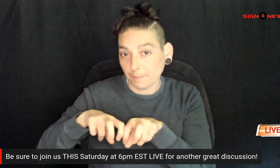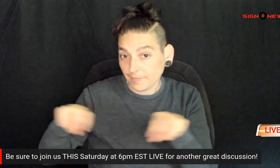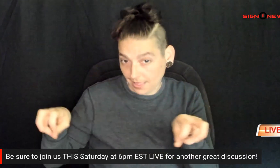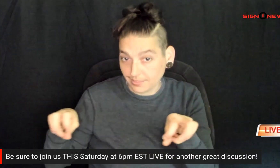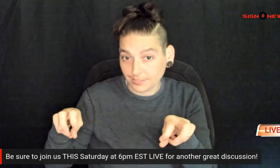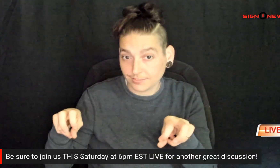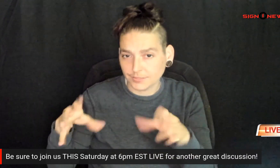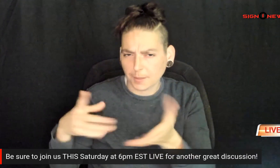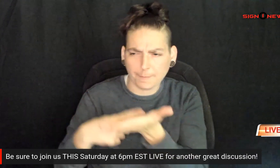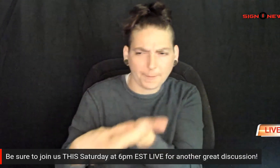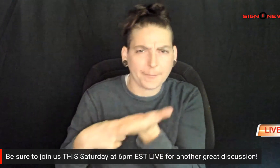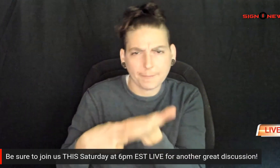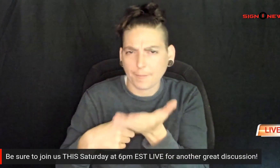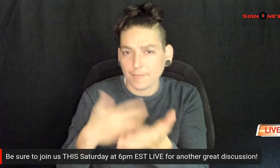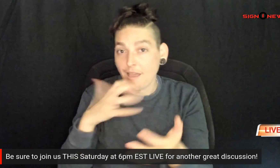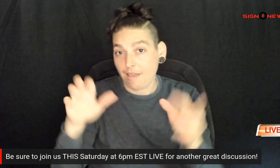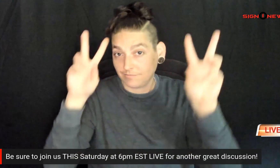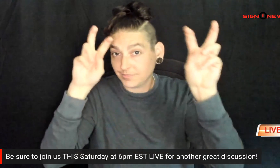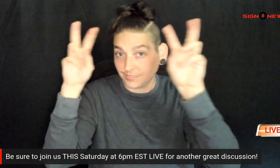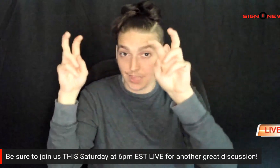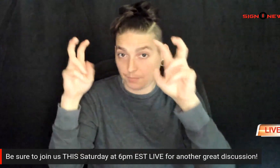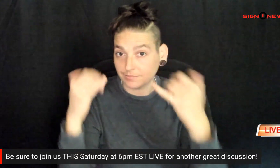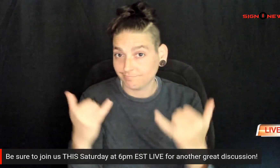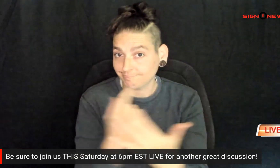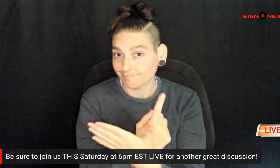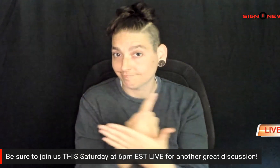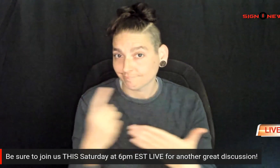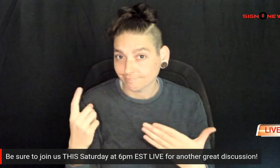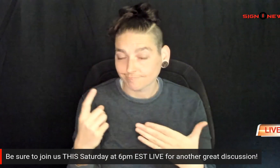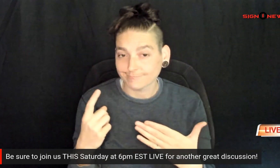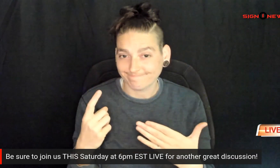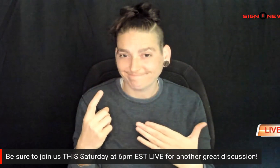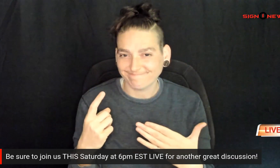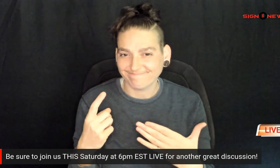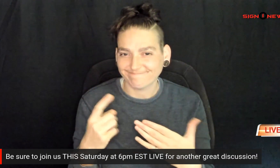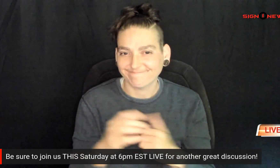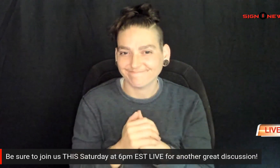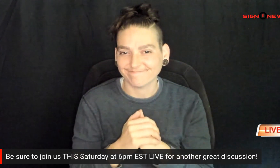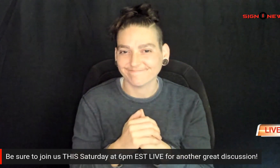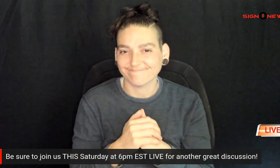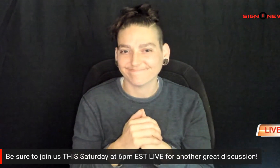time join us for a live panel of diverse guests to discuss the hot topics of the week